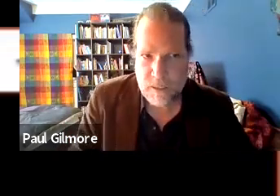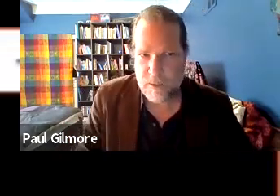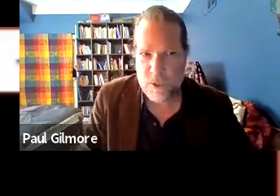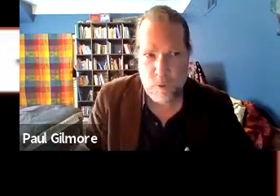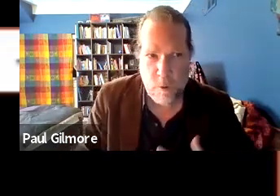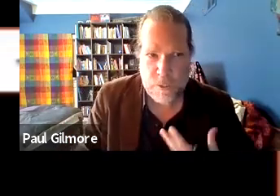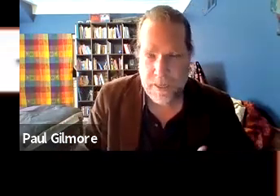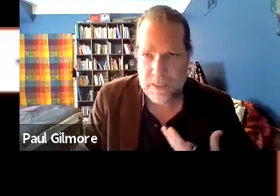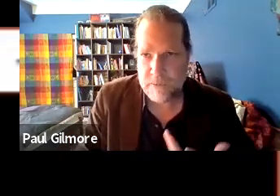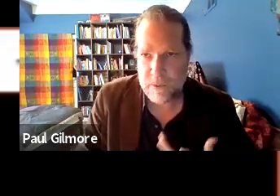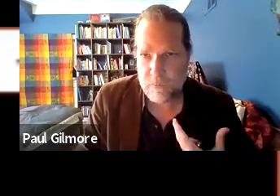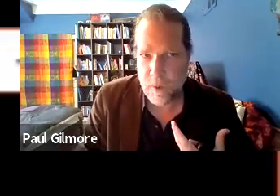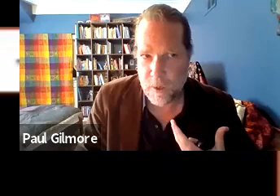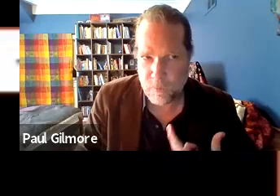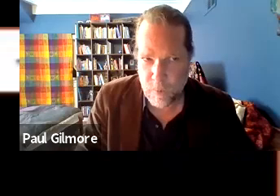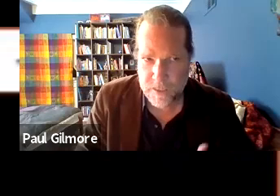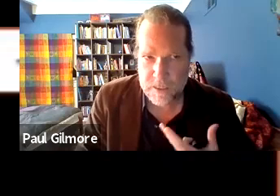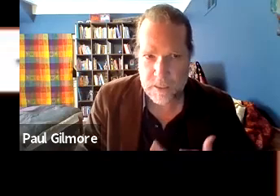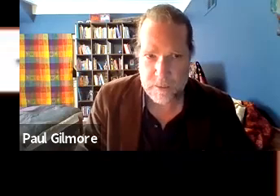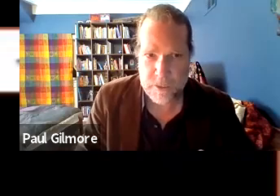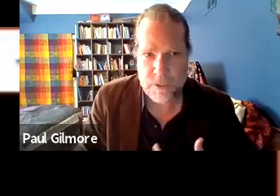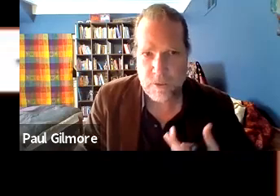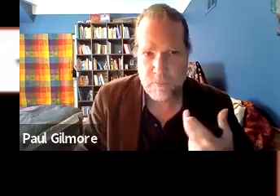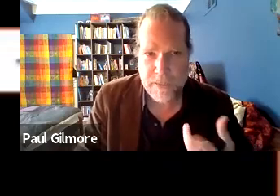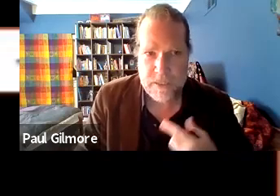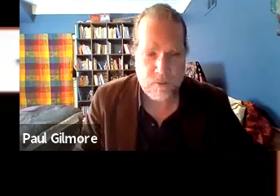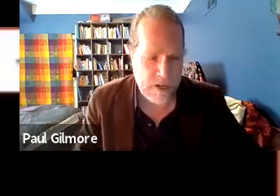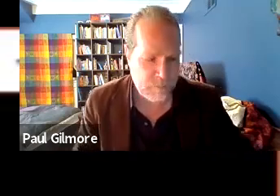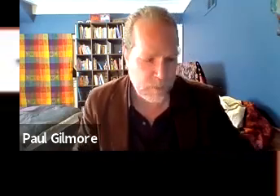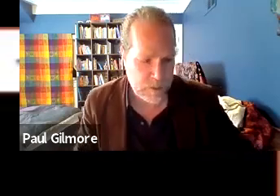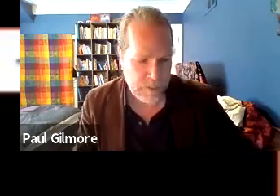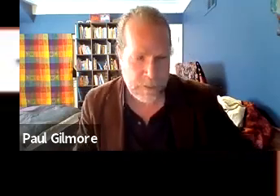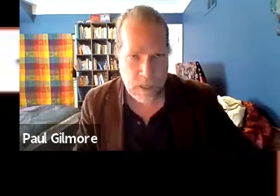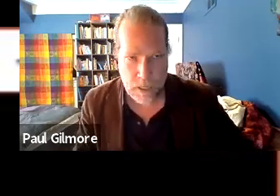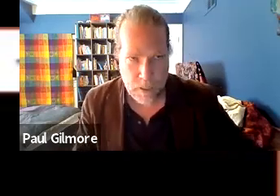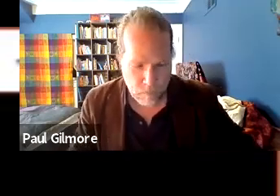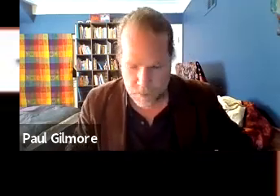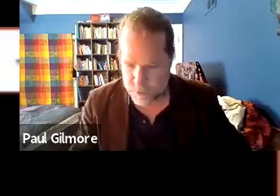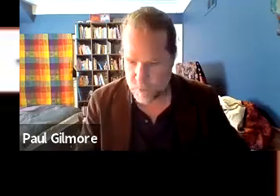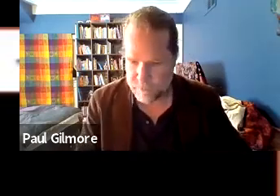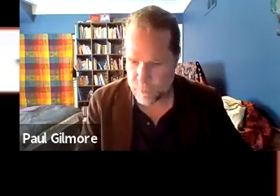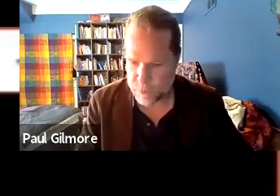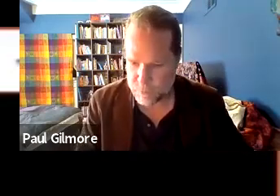as pseudo scientific, racist literature. So Madison Grant's book, was one of the most